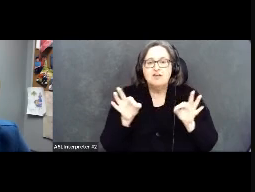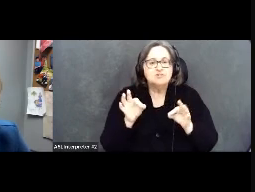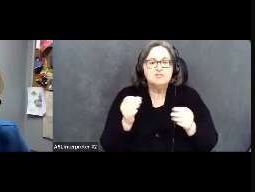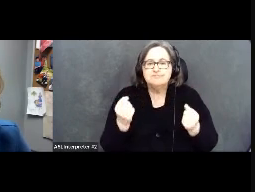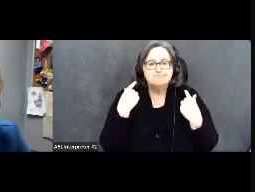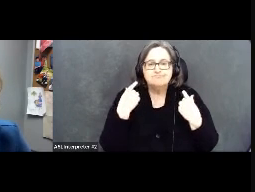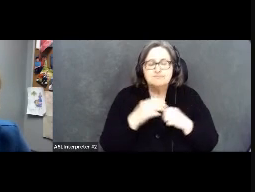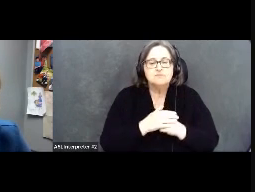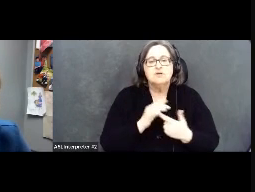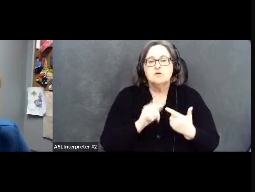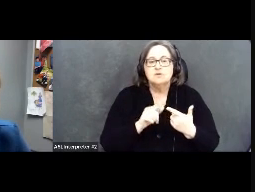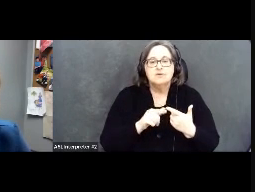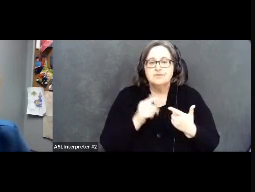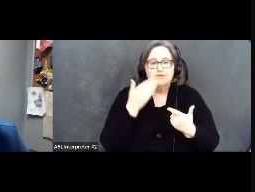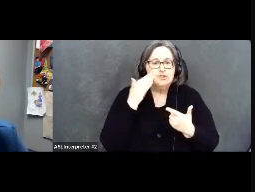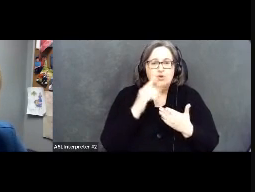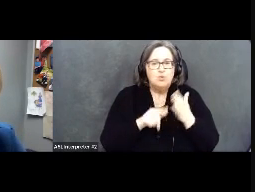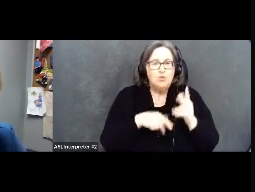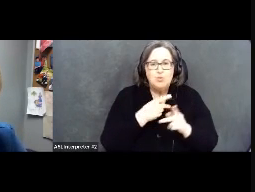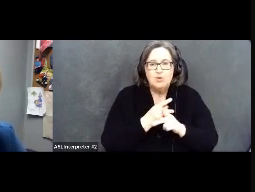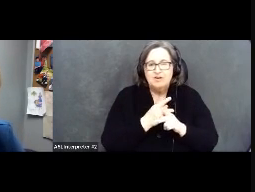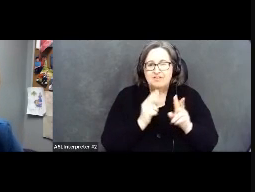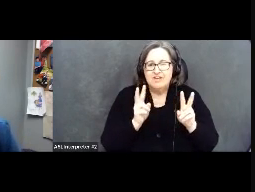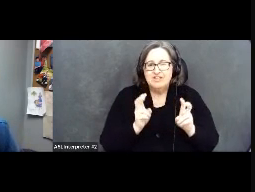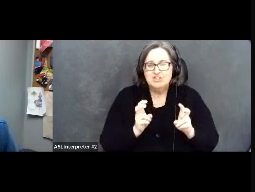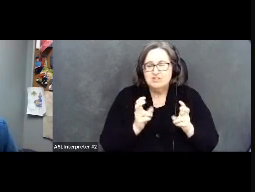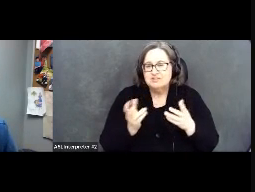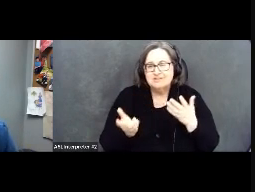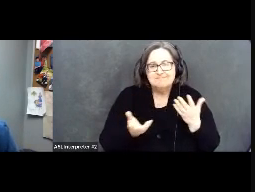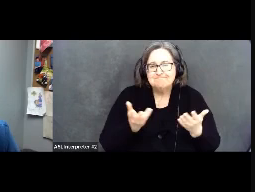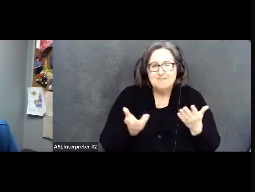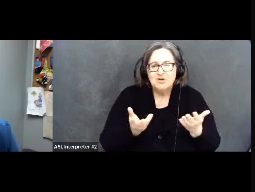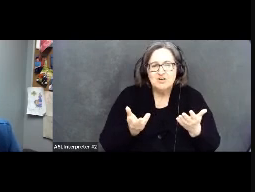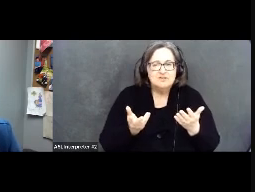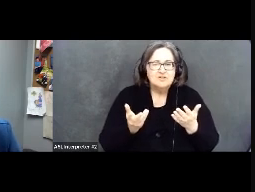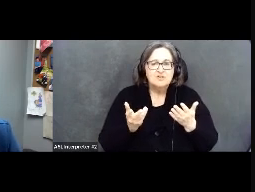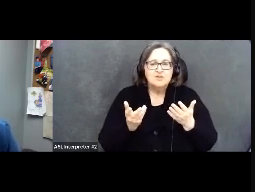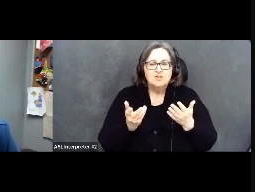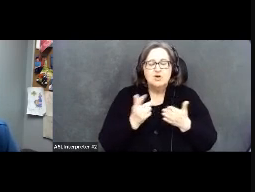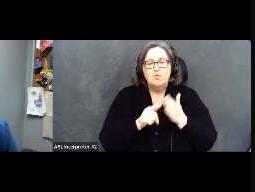Two, you don't know what type of issues or what type of programs are out there.